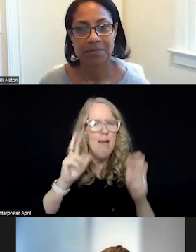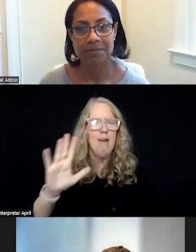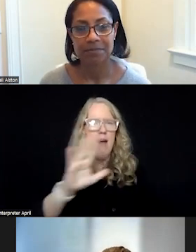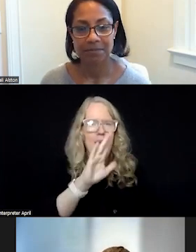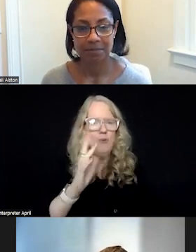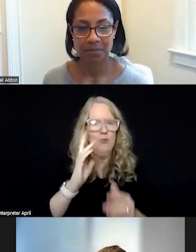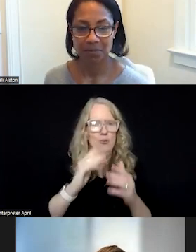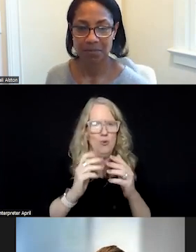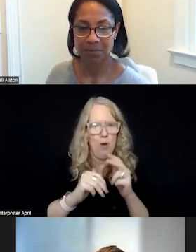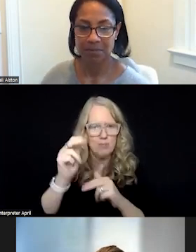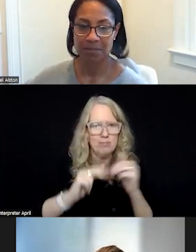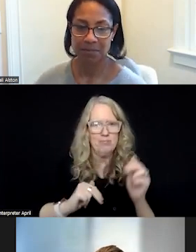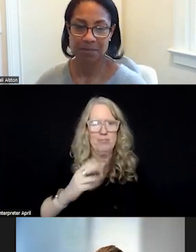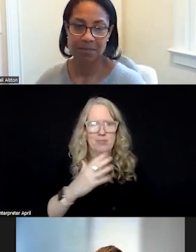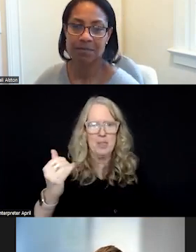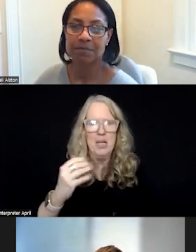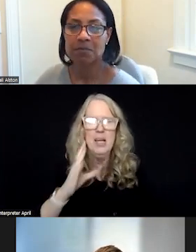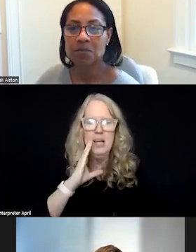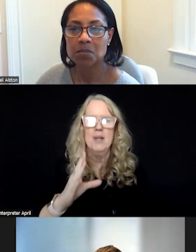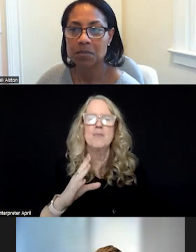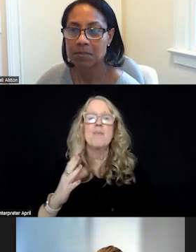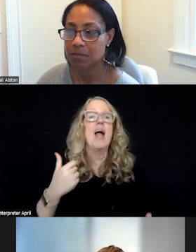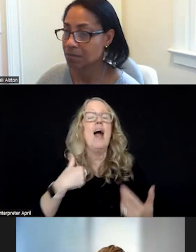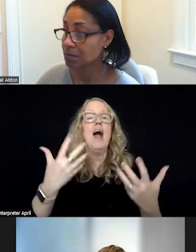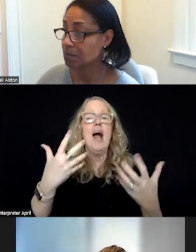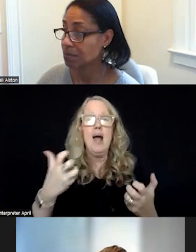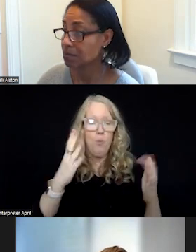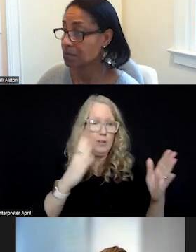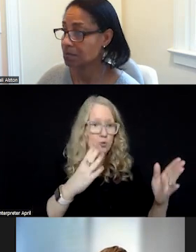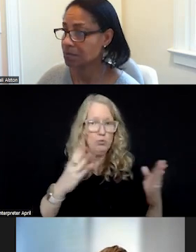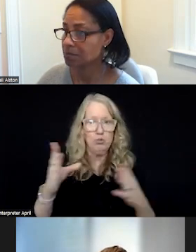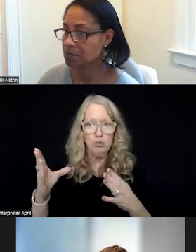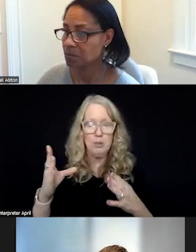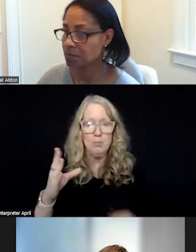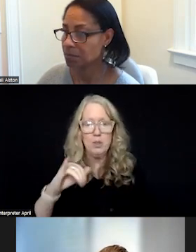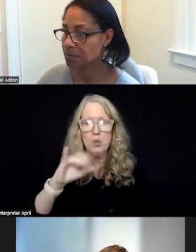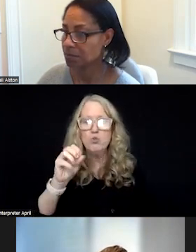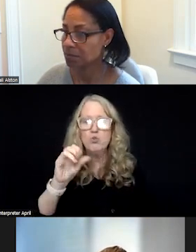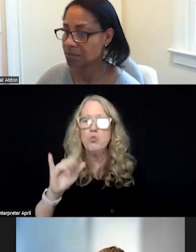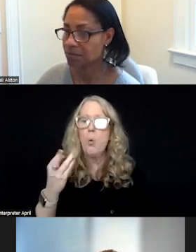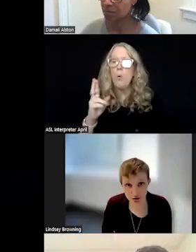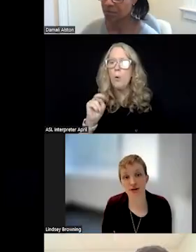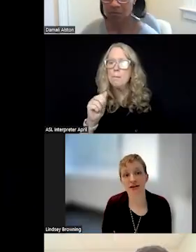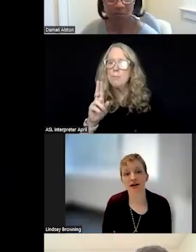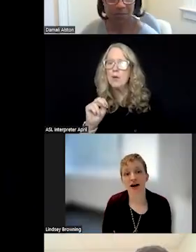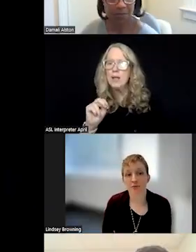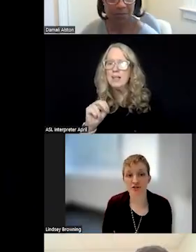THE CRISIS CARE CONTINUUM. I WANT TO SHIFT TO JOY, WHO IS THE